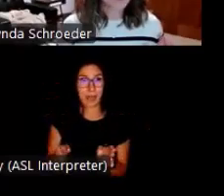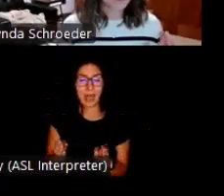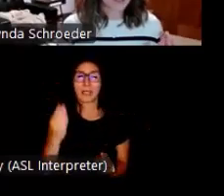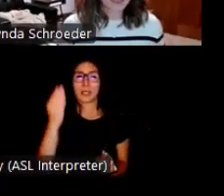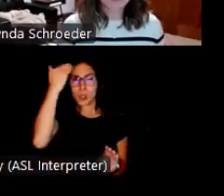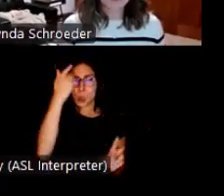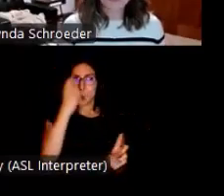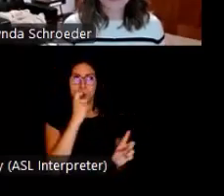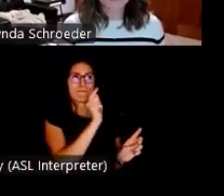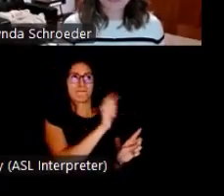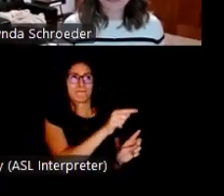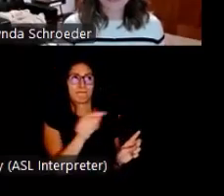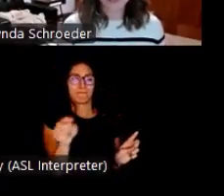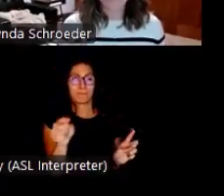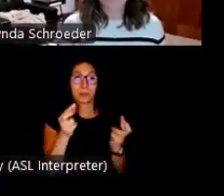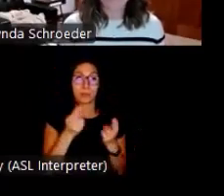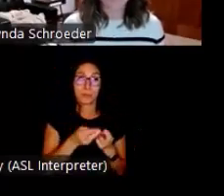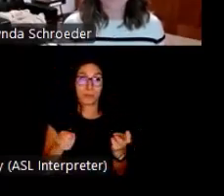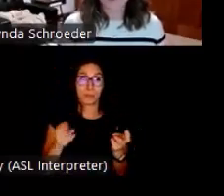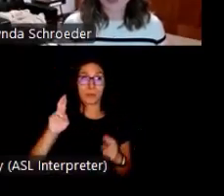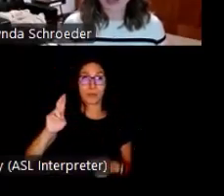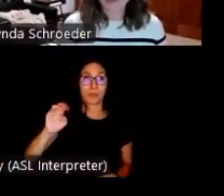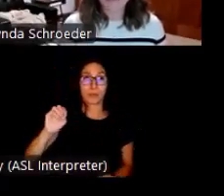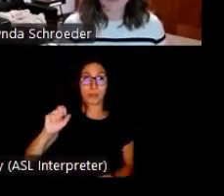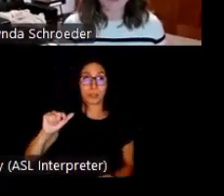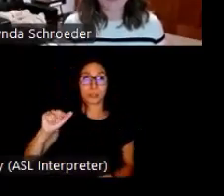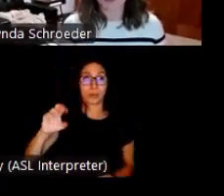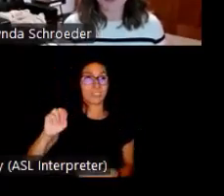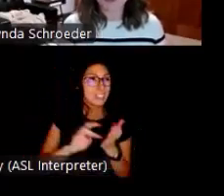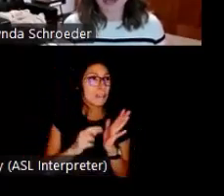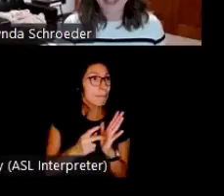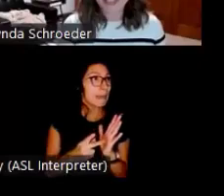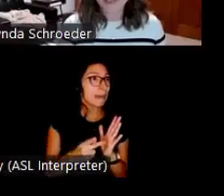And I don't only mean how much money do you have to pay for open access